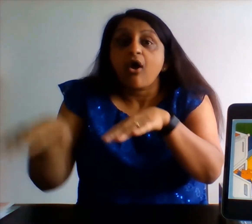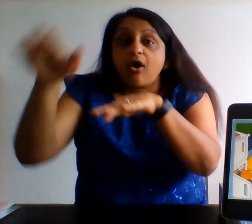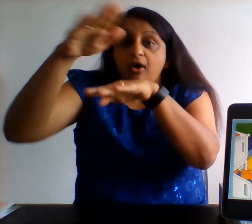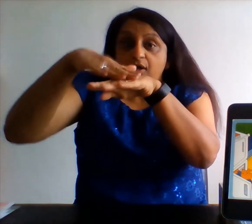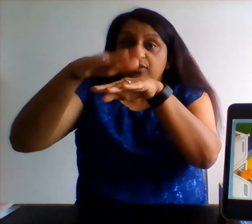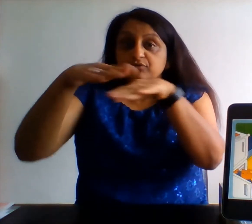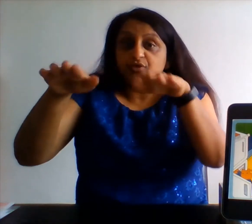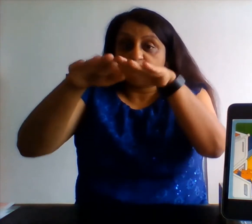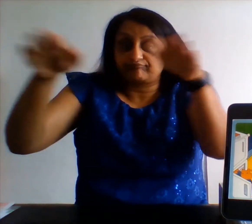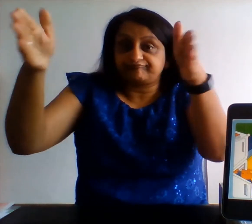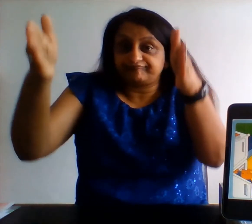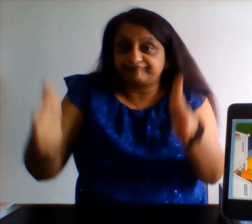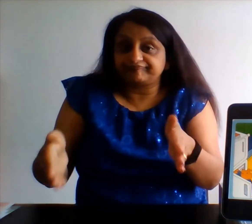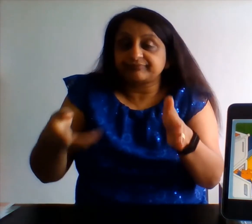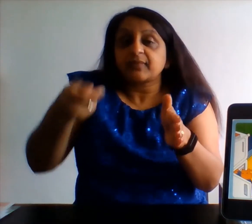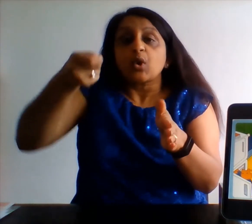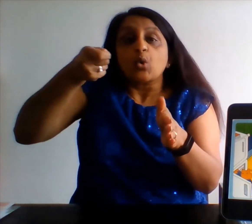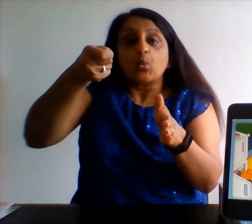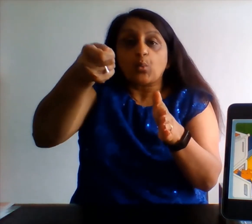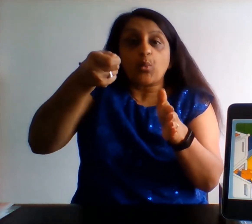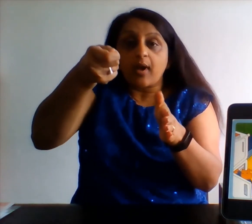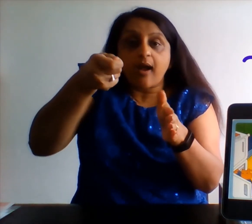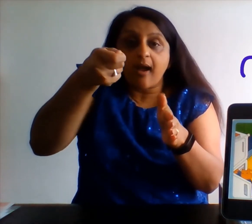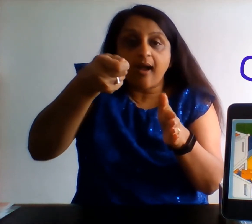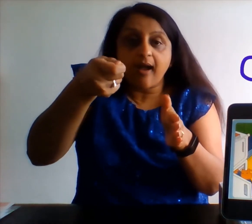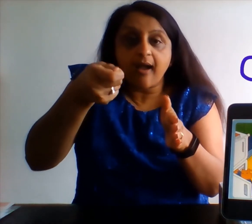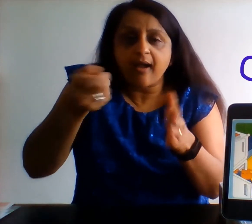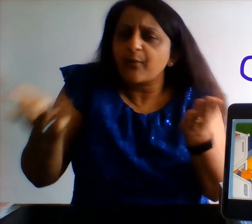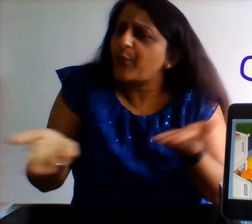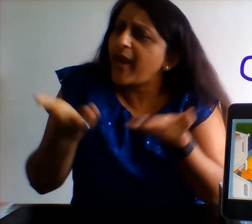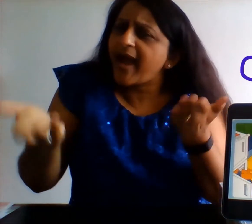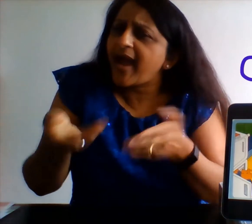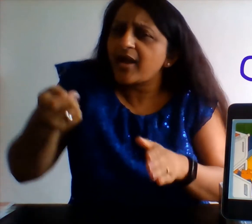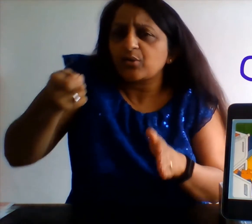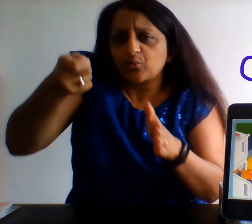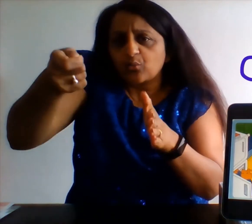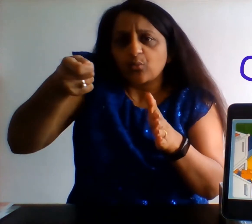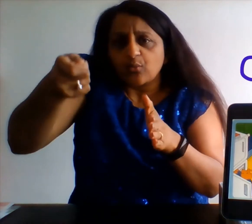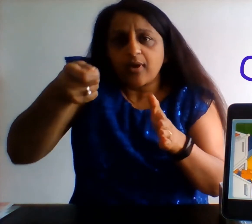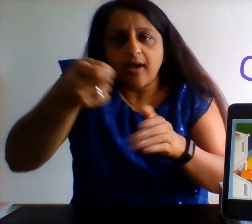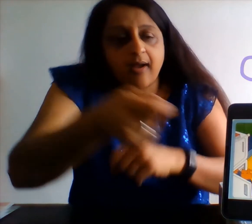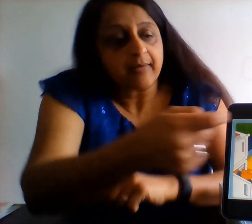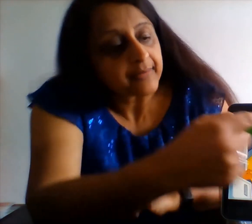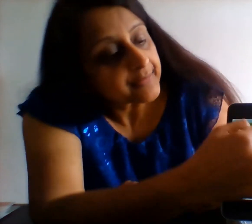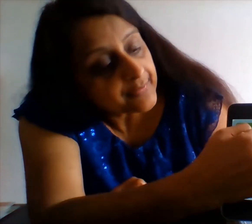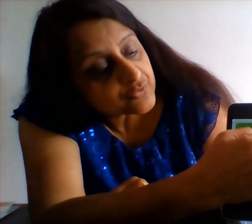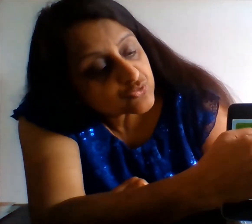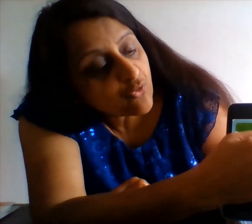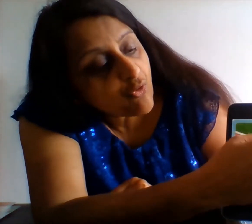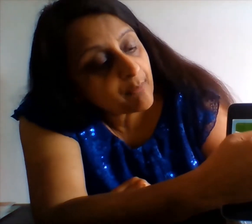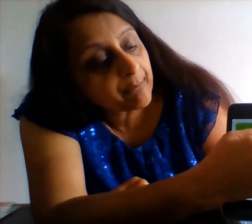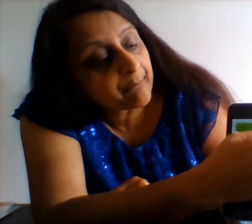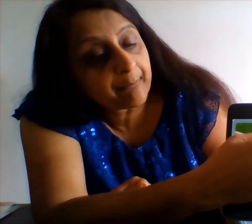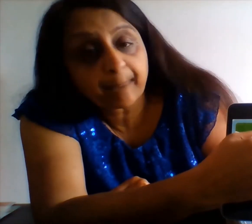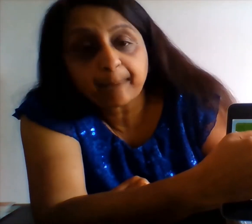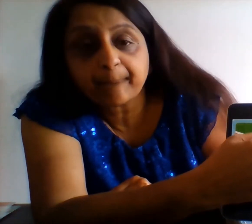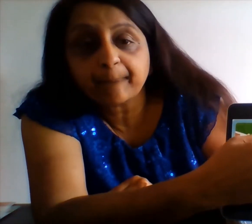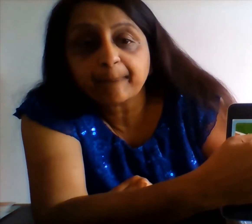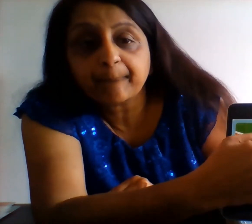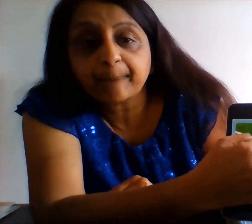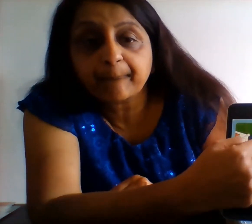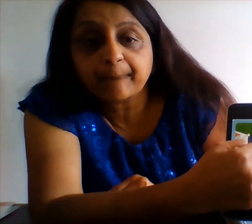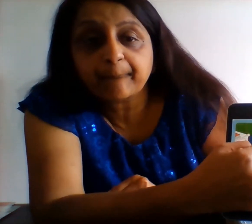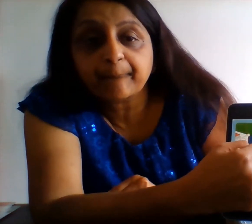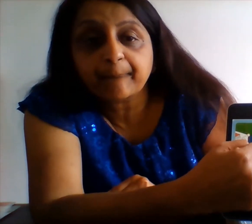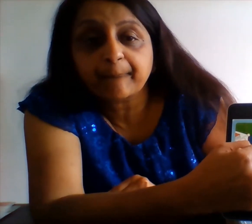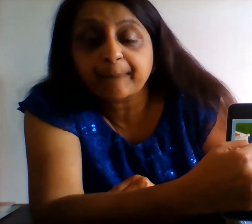On top of the oven is the cooker. Where's the cooker? Here it is.